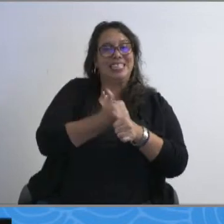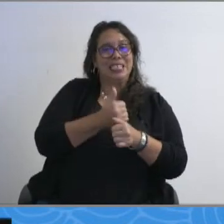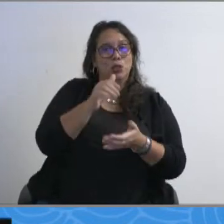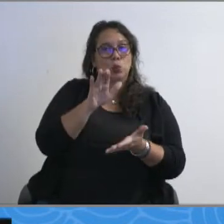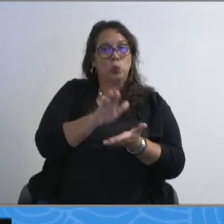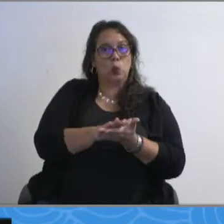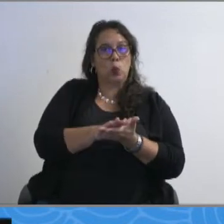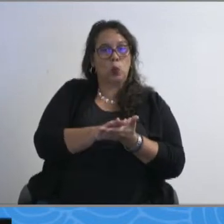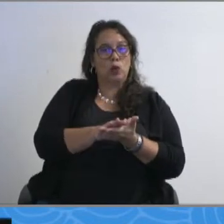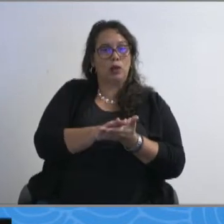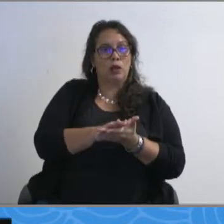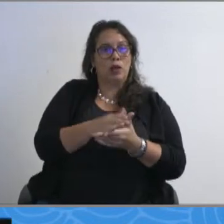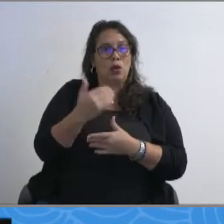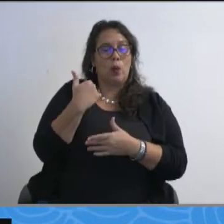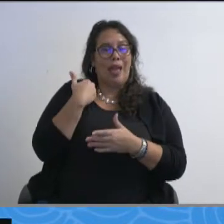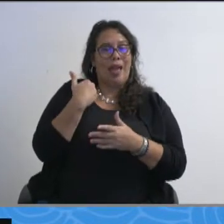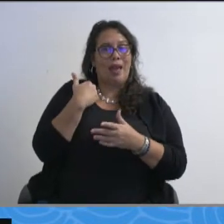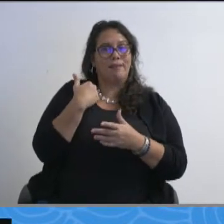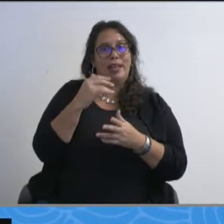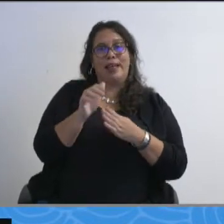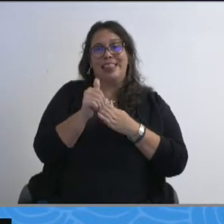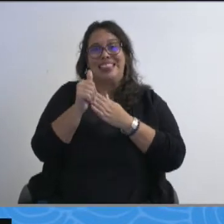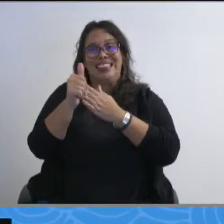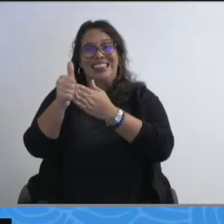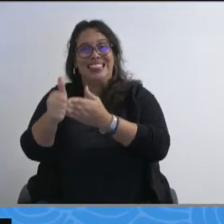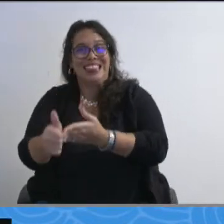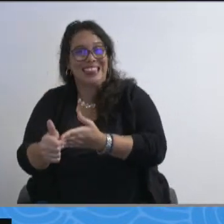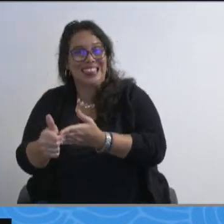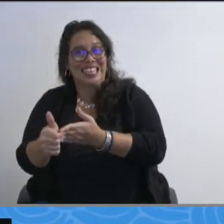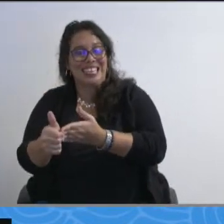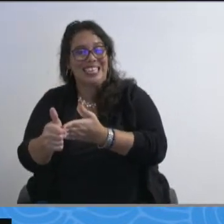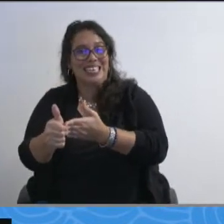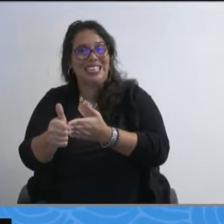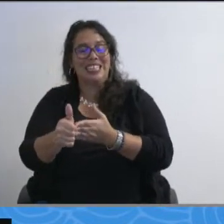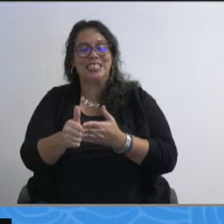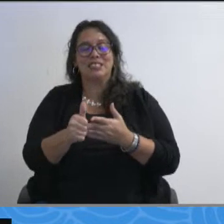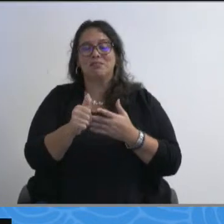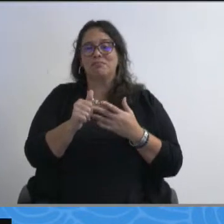we have a lead who is leading our tutoring efforts,